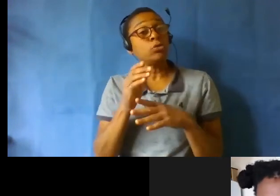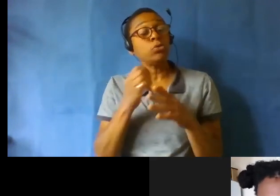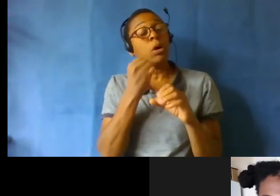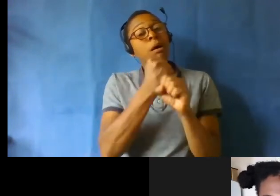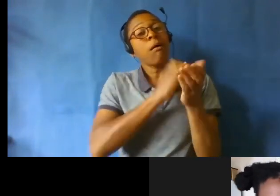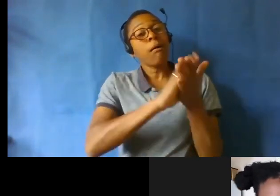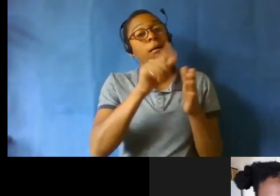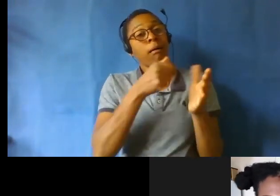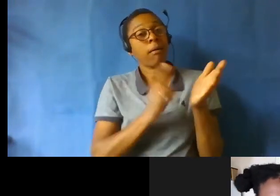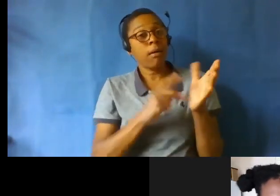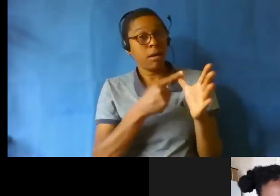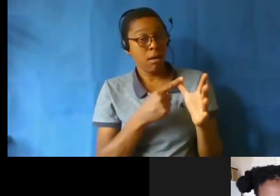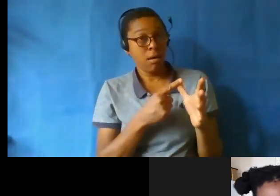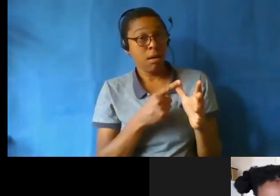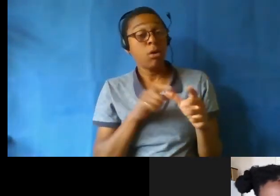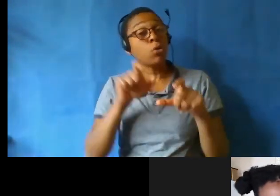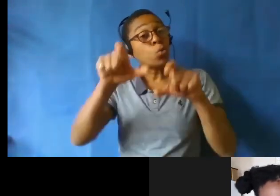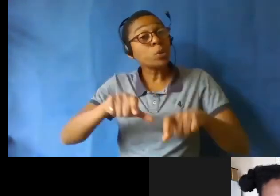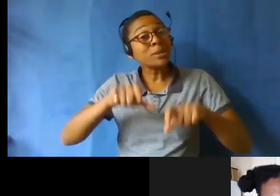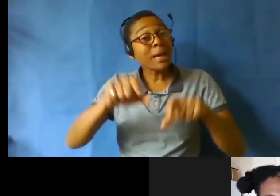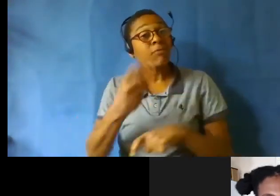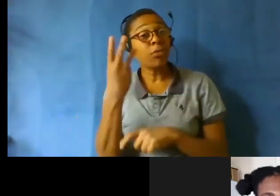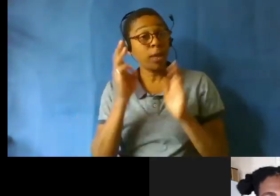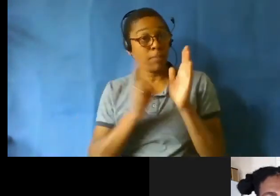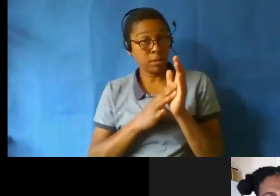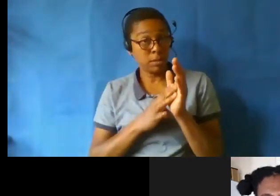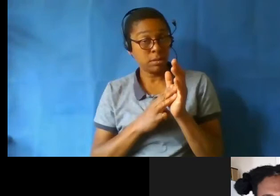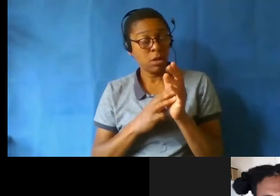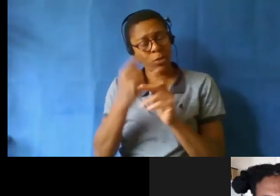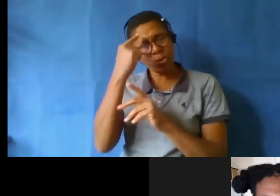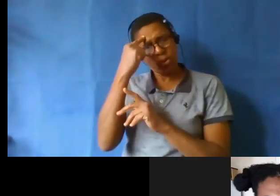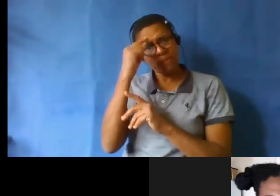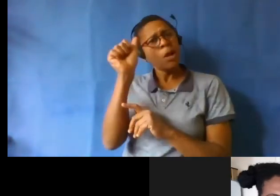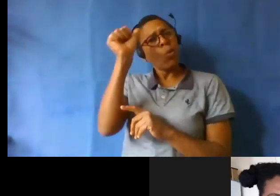disabled women of different types here in the UK but what is it like in a Black